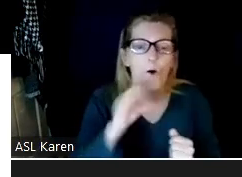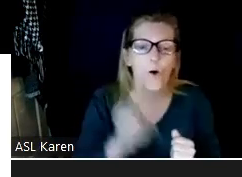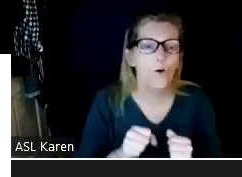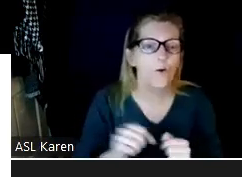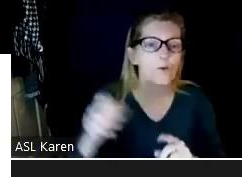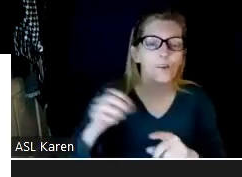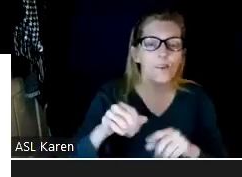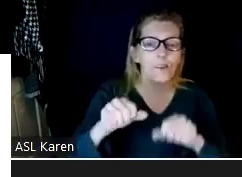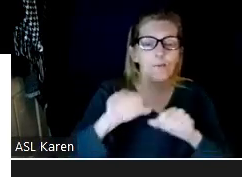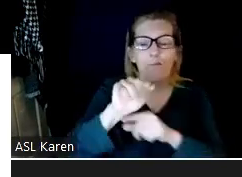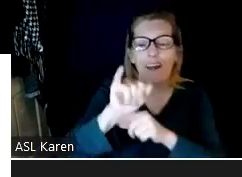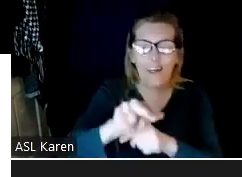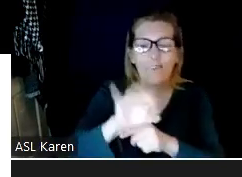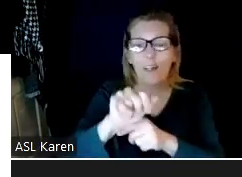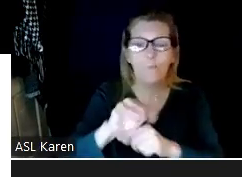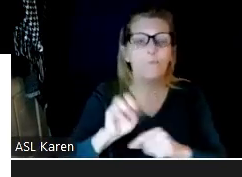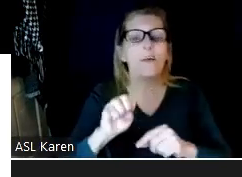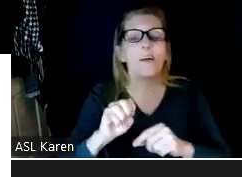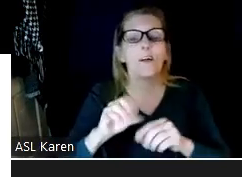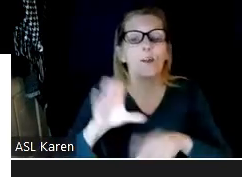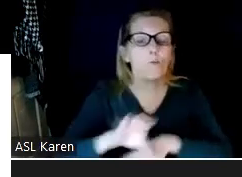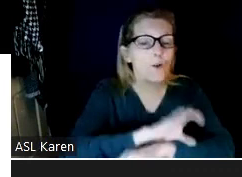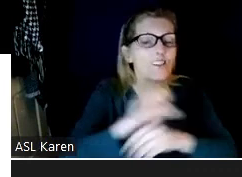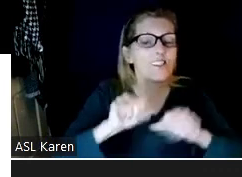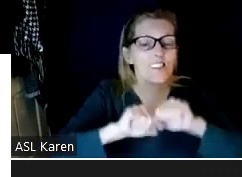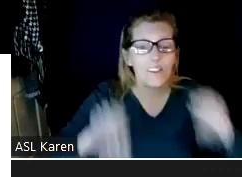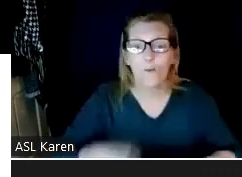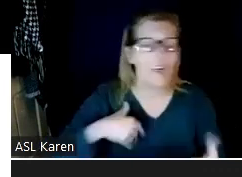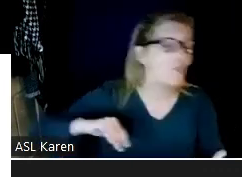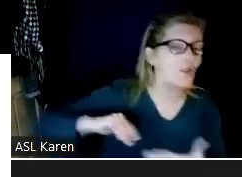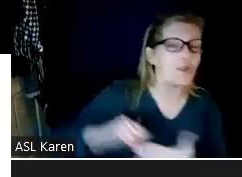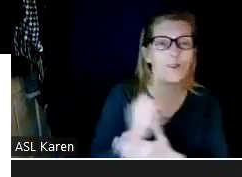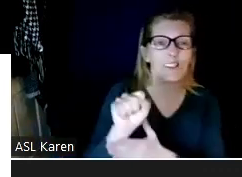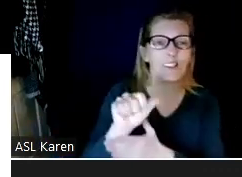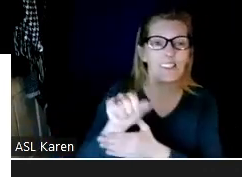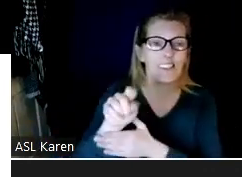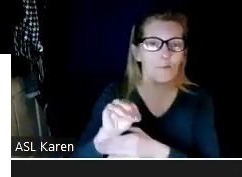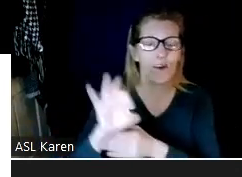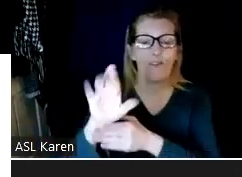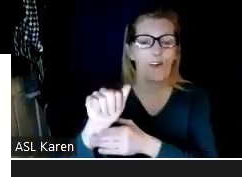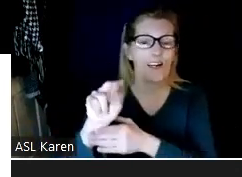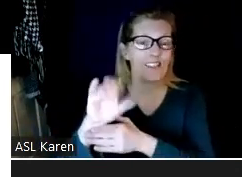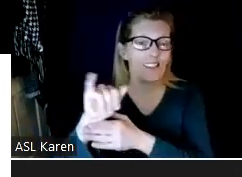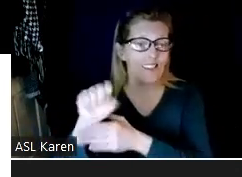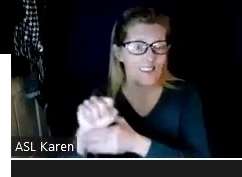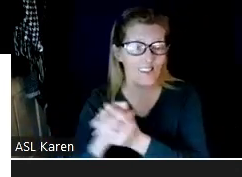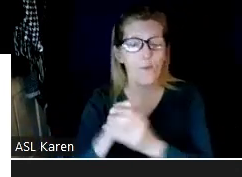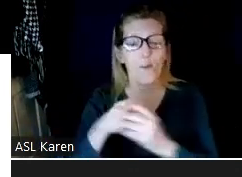systems we have some really good news. We will have a new system, Francis in place for paid leave implementation.